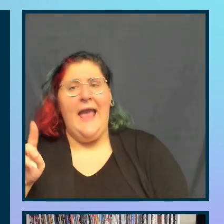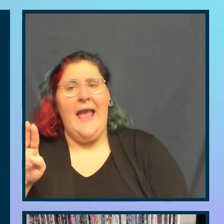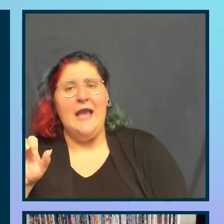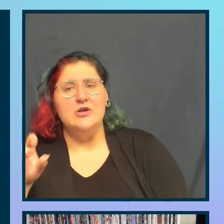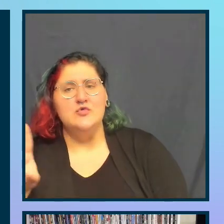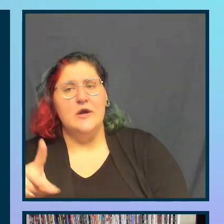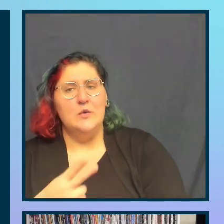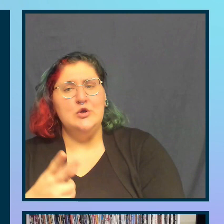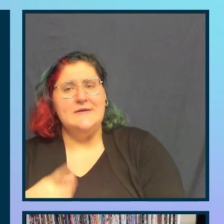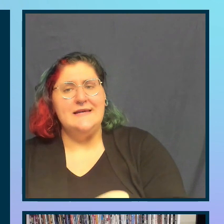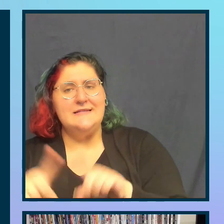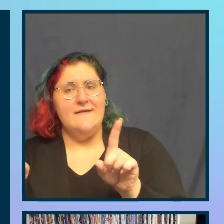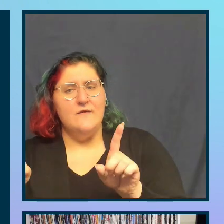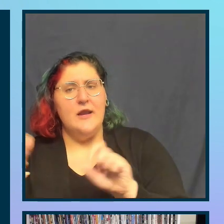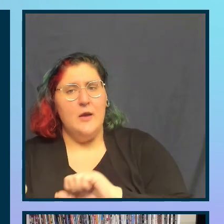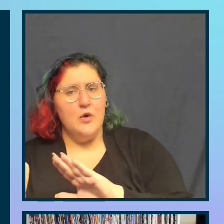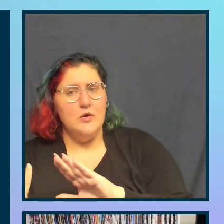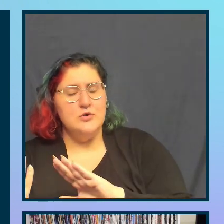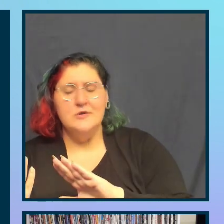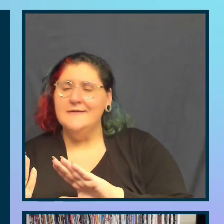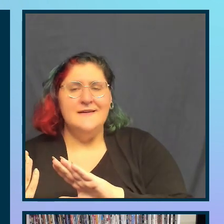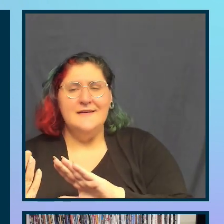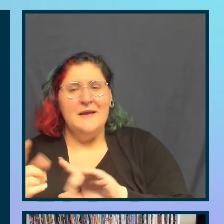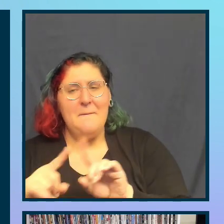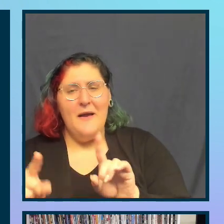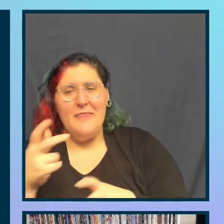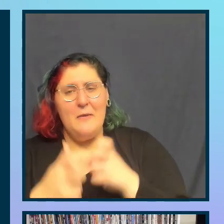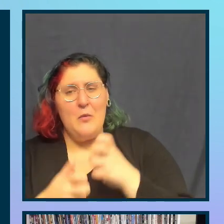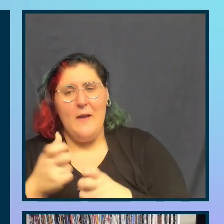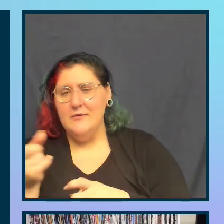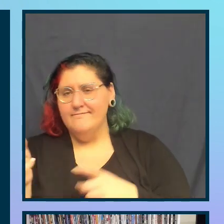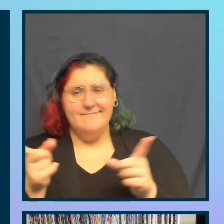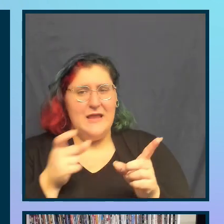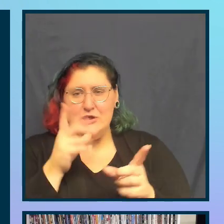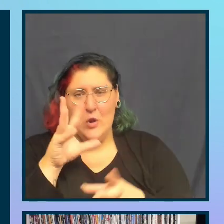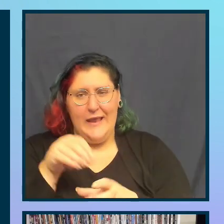was they did not include a role to help convey what the clickable thing was.